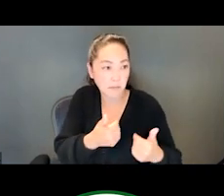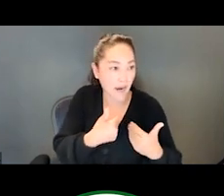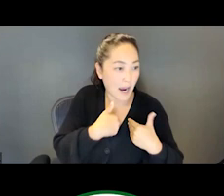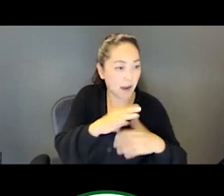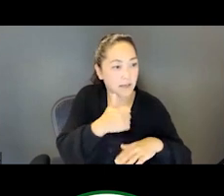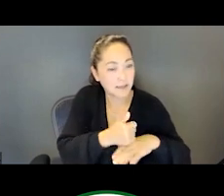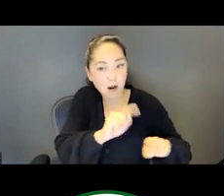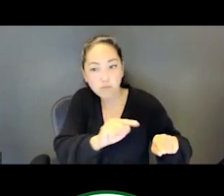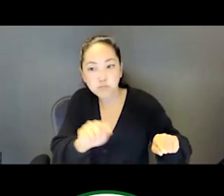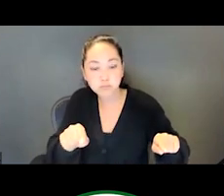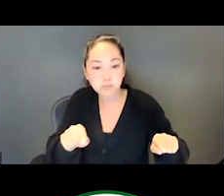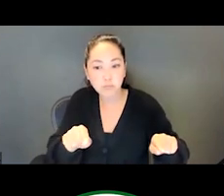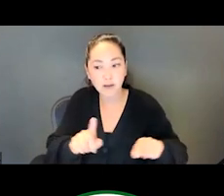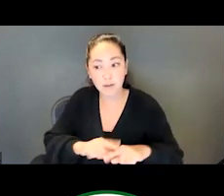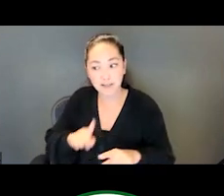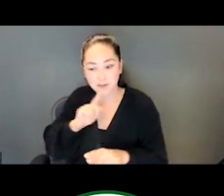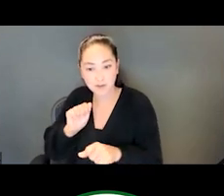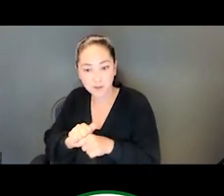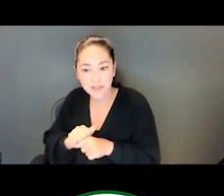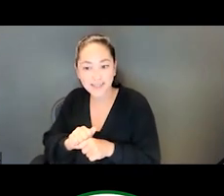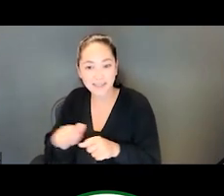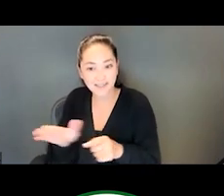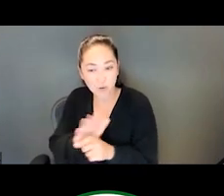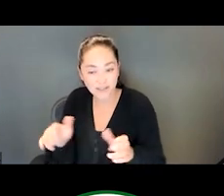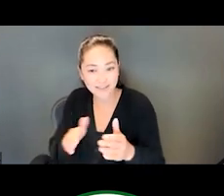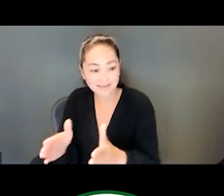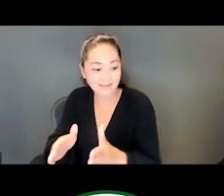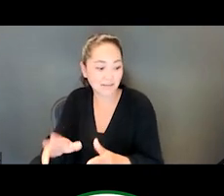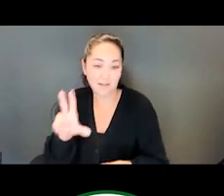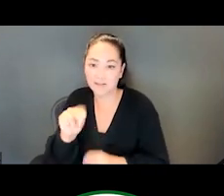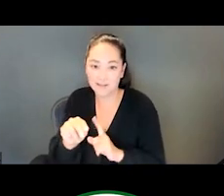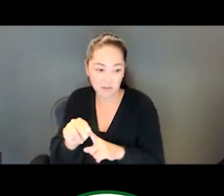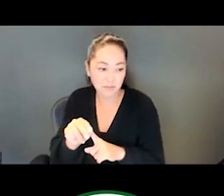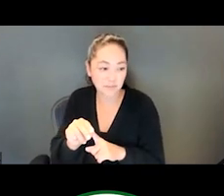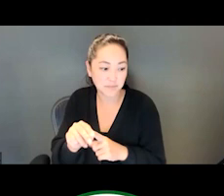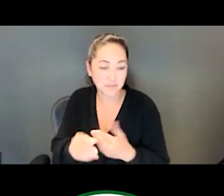That's a risk when they gave you in correct information and you get there based on that